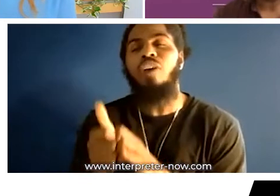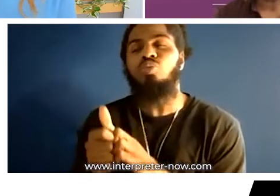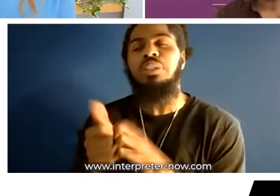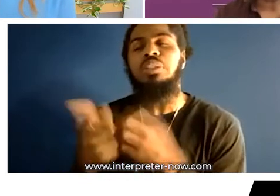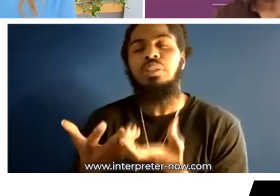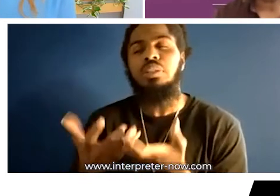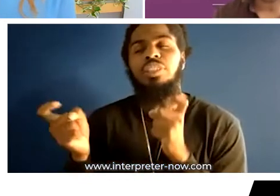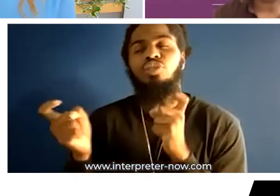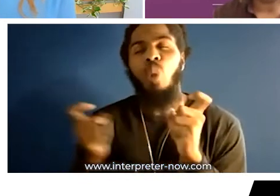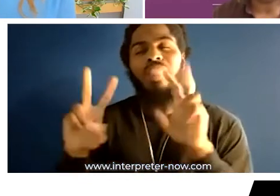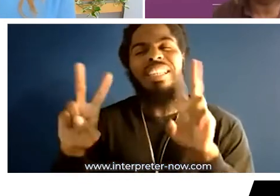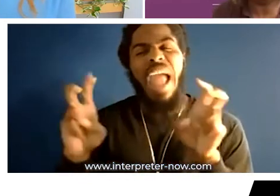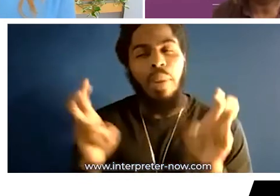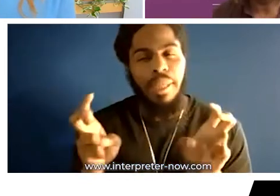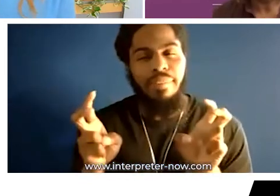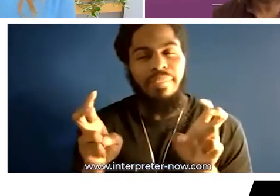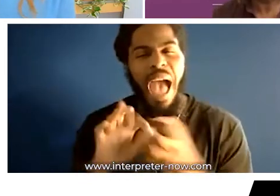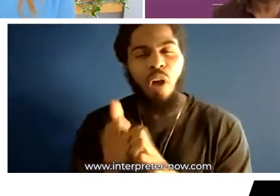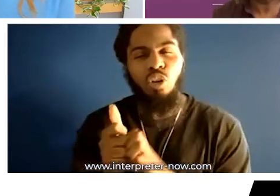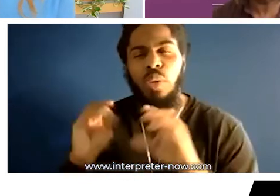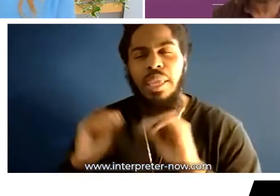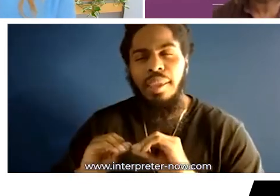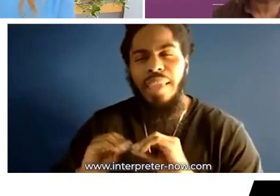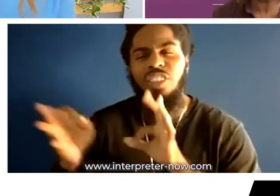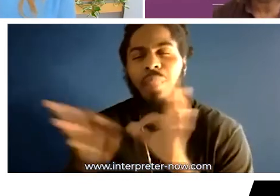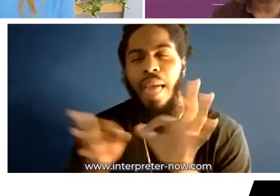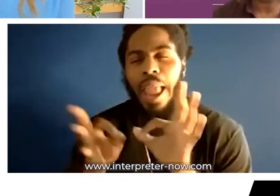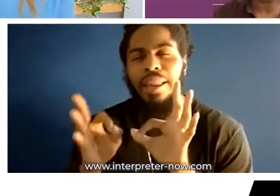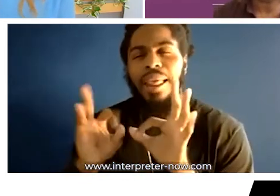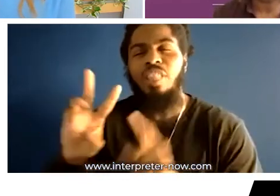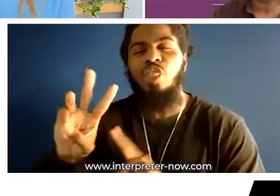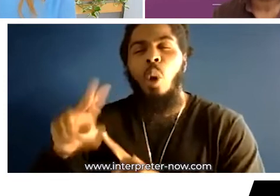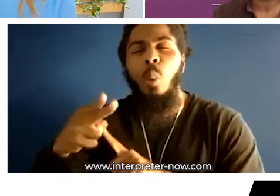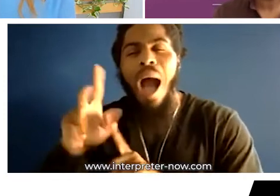How are we really articulating the why and letting that cause people to form their own